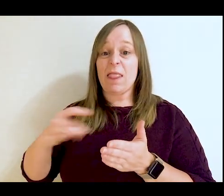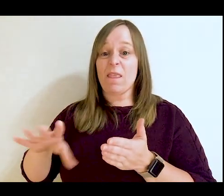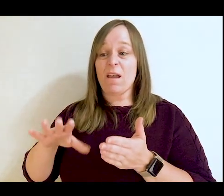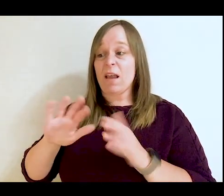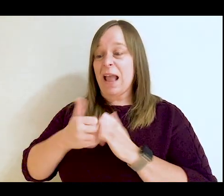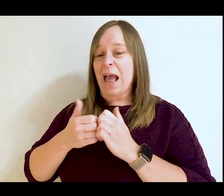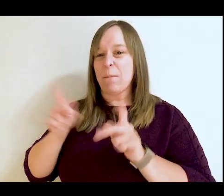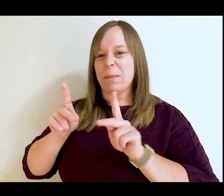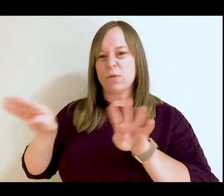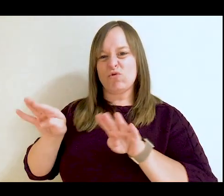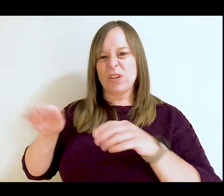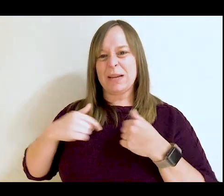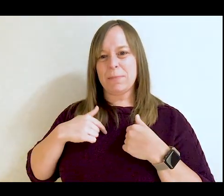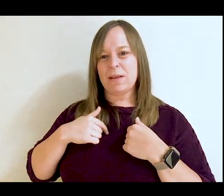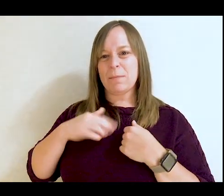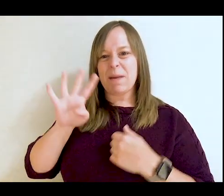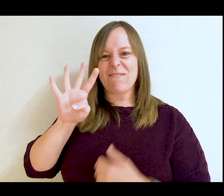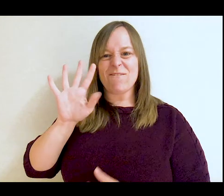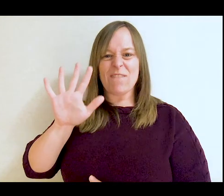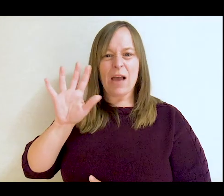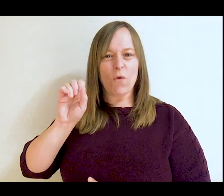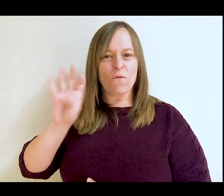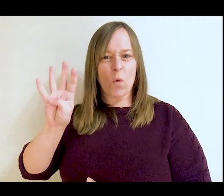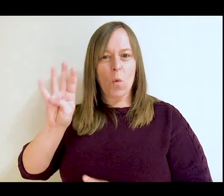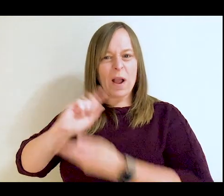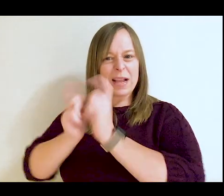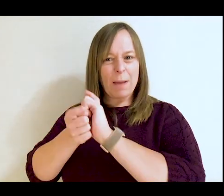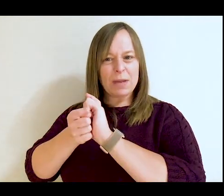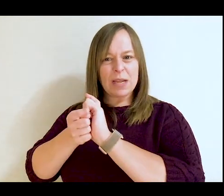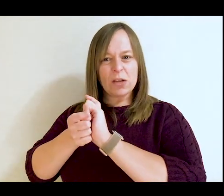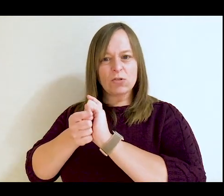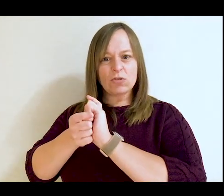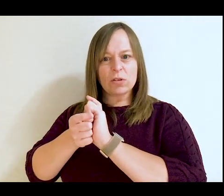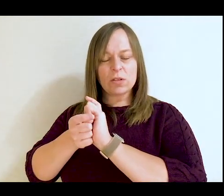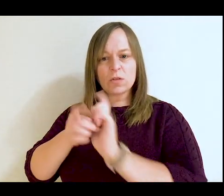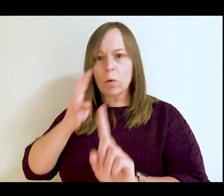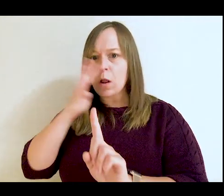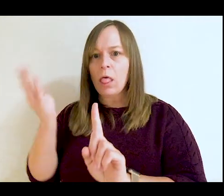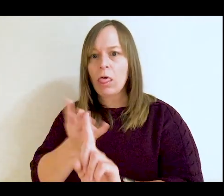how I was being treated and that my 504 plan accommodations were being bypassed